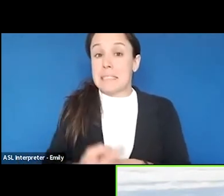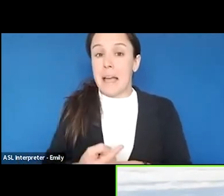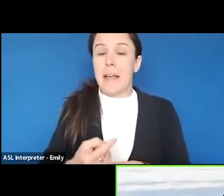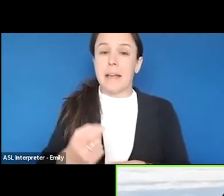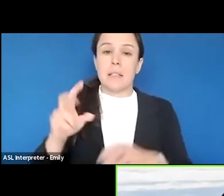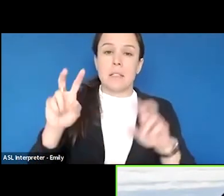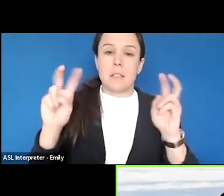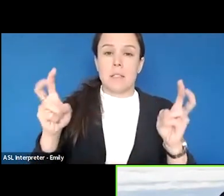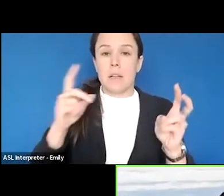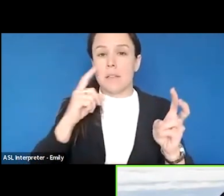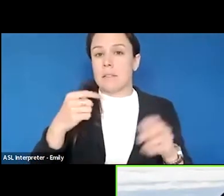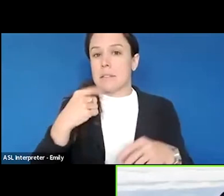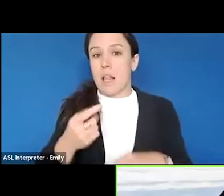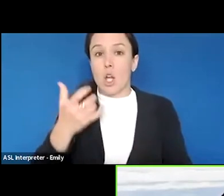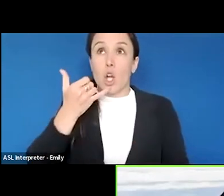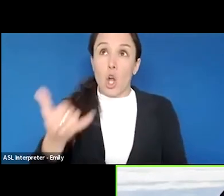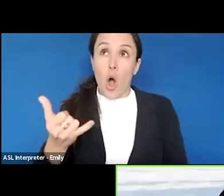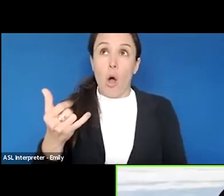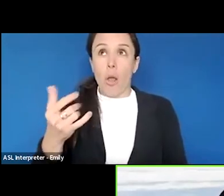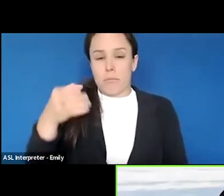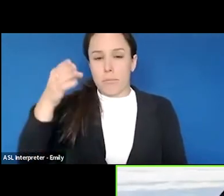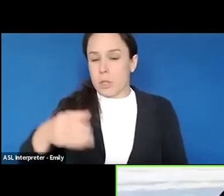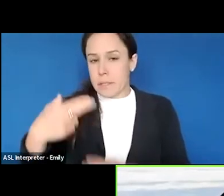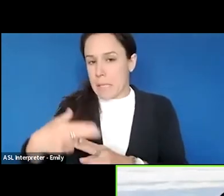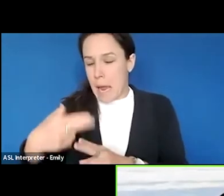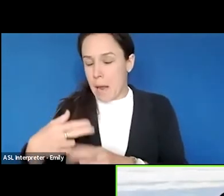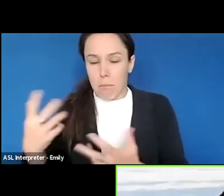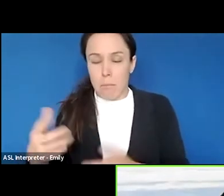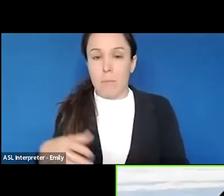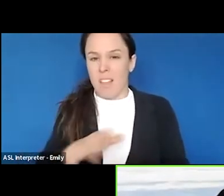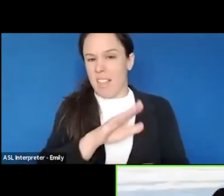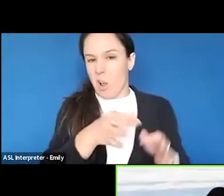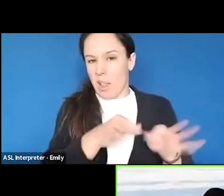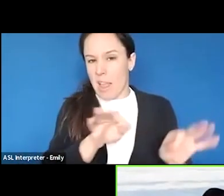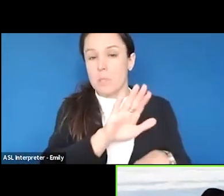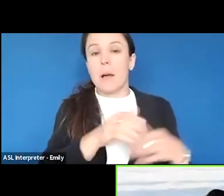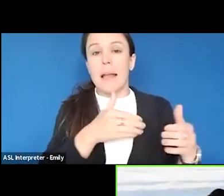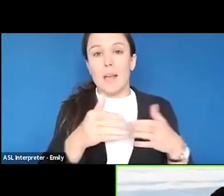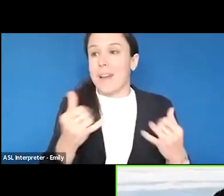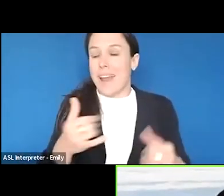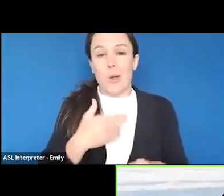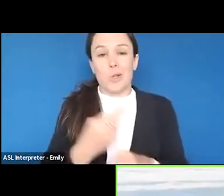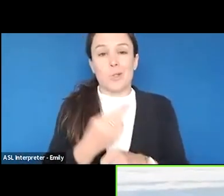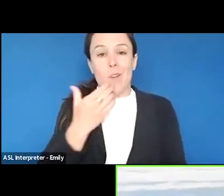language. Now they can use their phone okay and it is really just a matter of putting resources